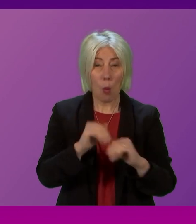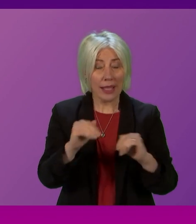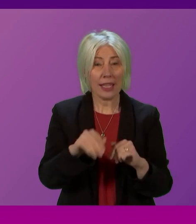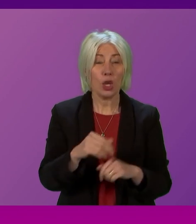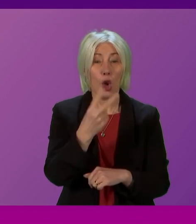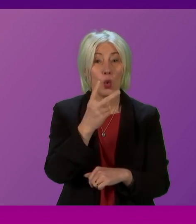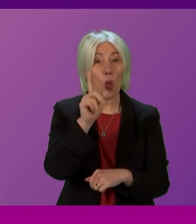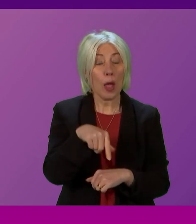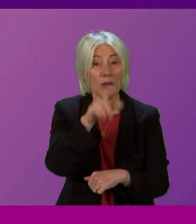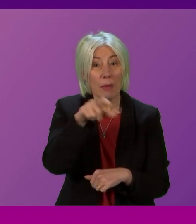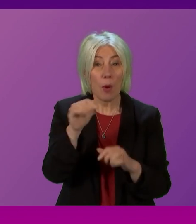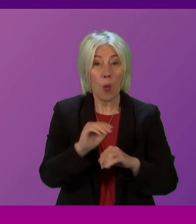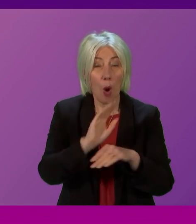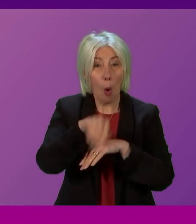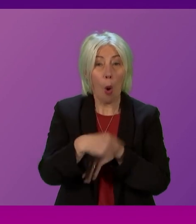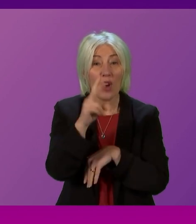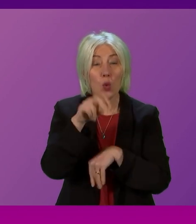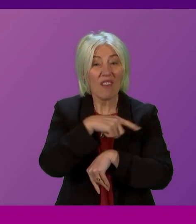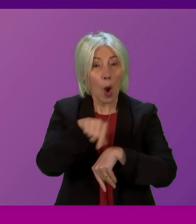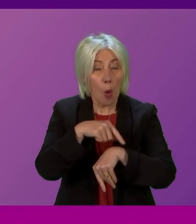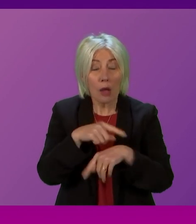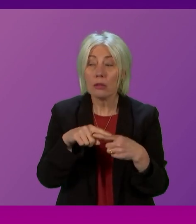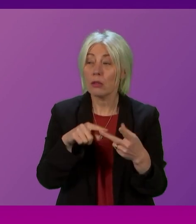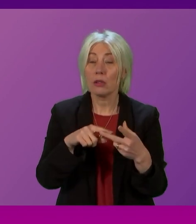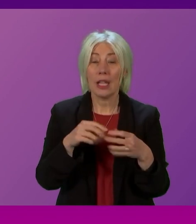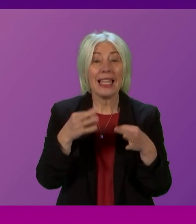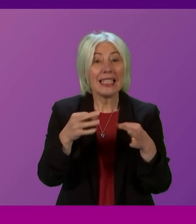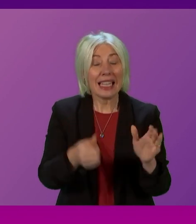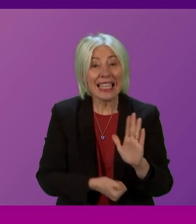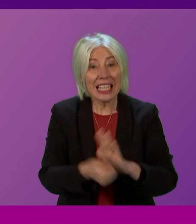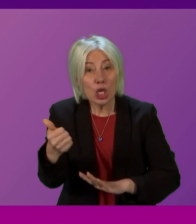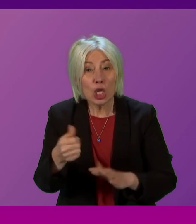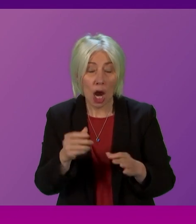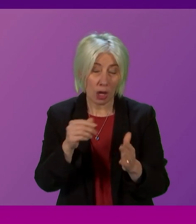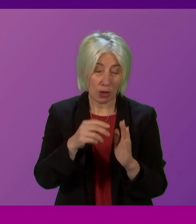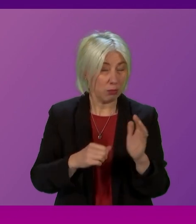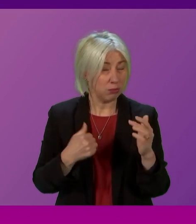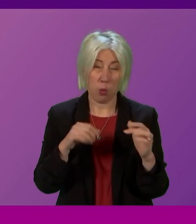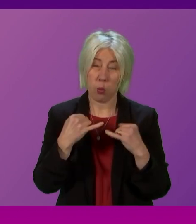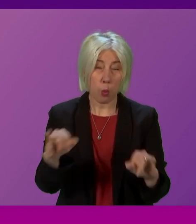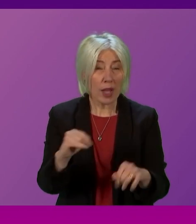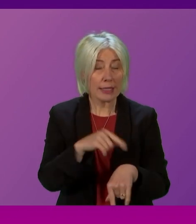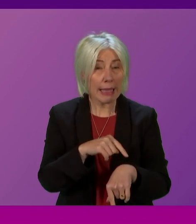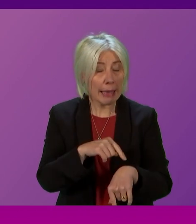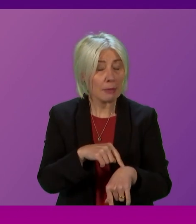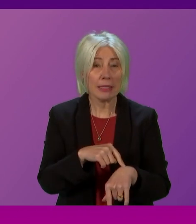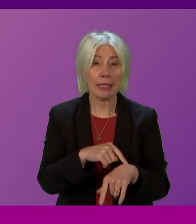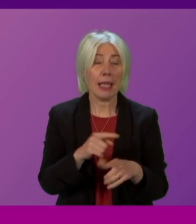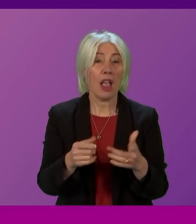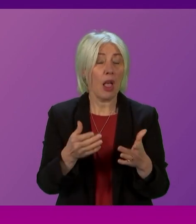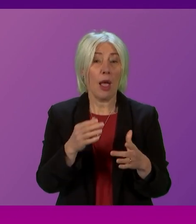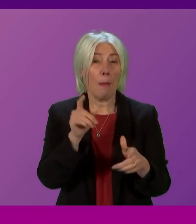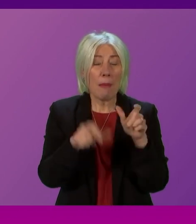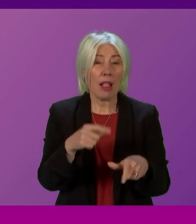than 12 hours; and record levels of delayed discharge, with 58,501 NHS bed days lost a